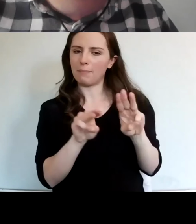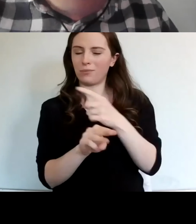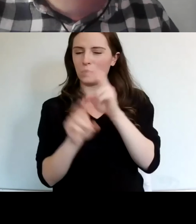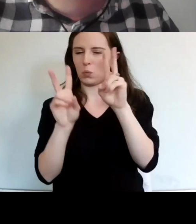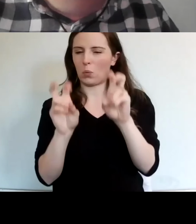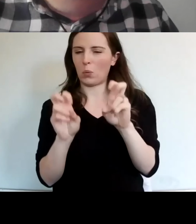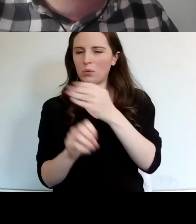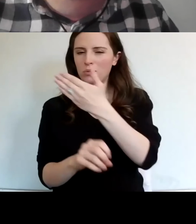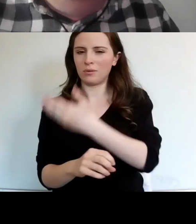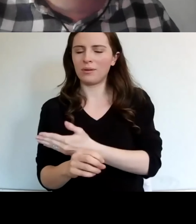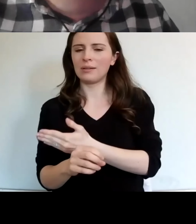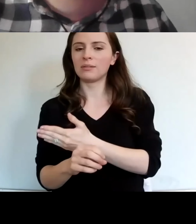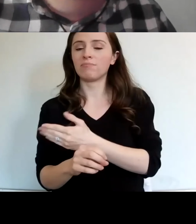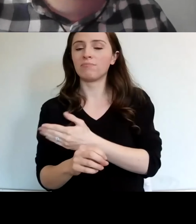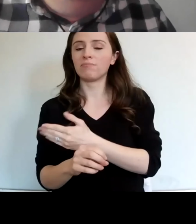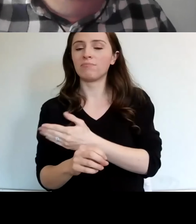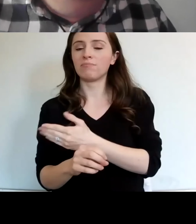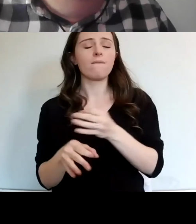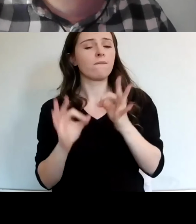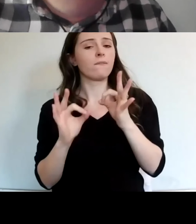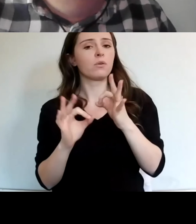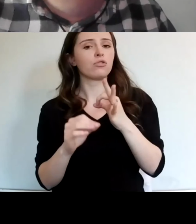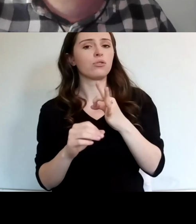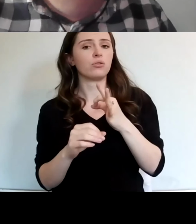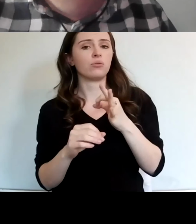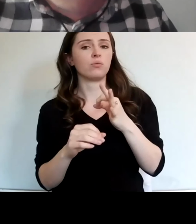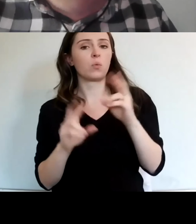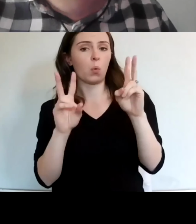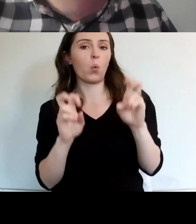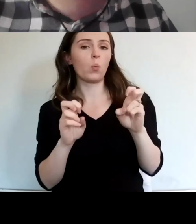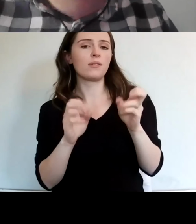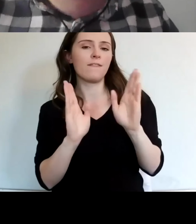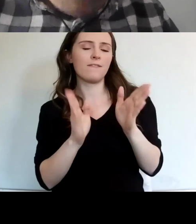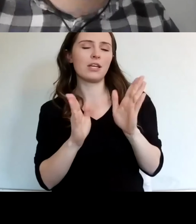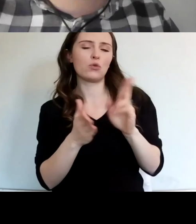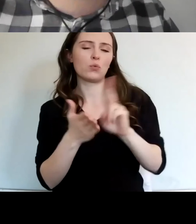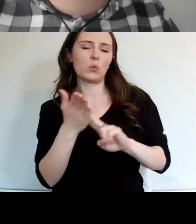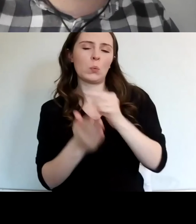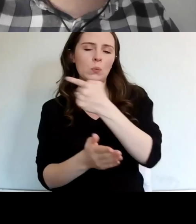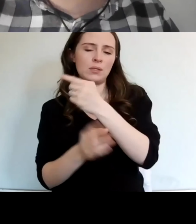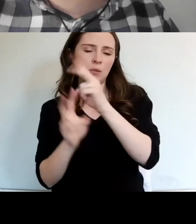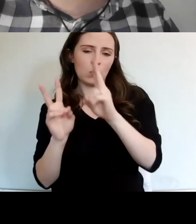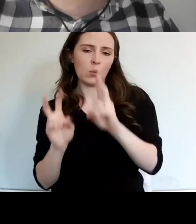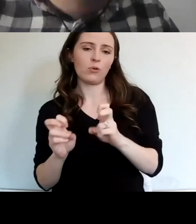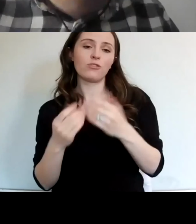and I think that's a very, very apt quote on which to finish, so thank you very much indeed.